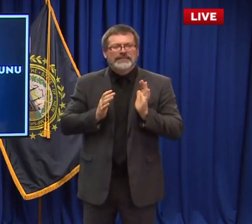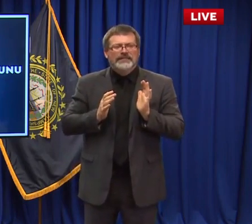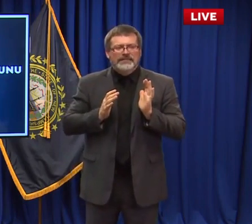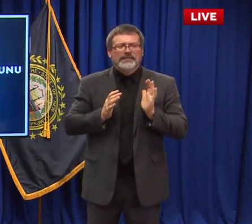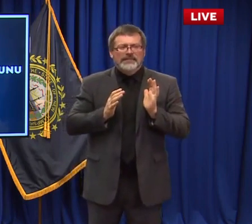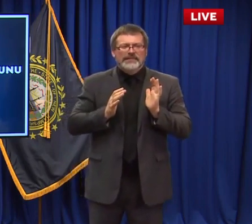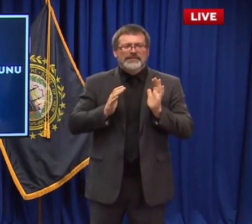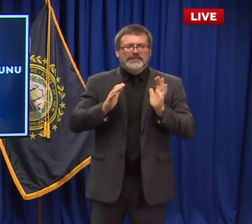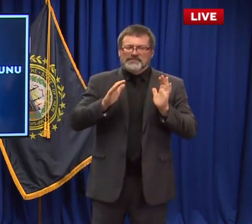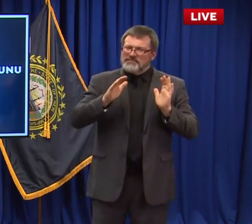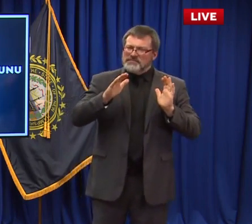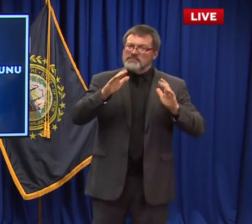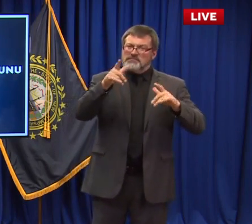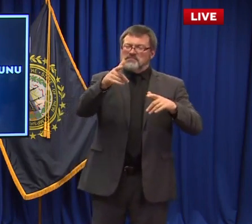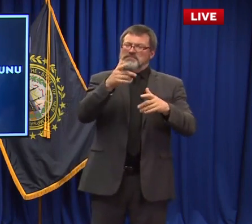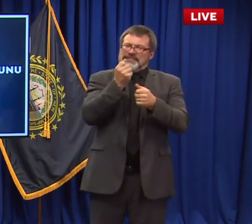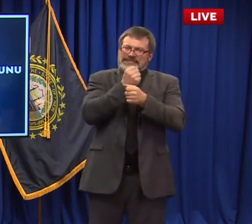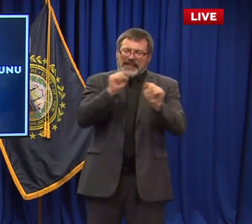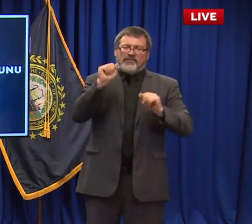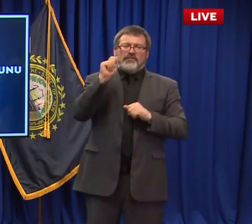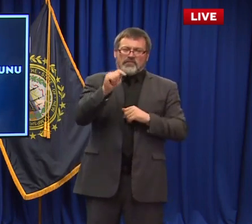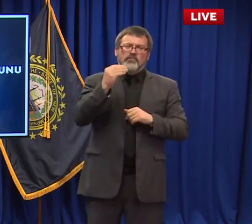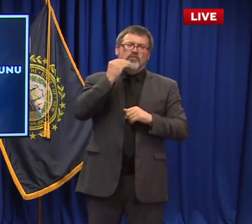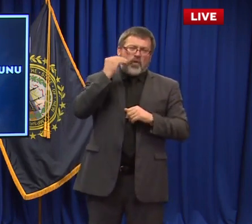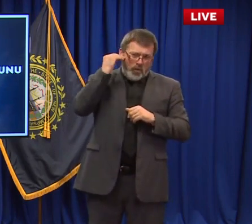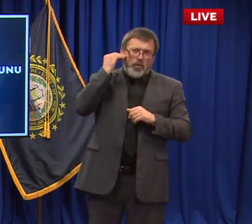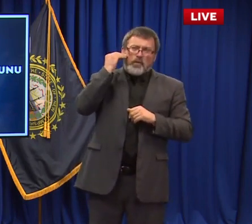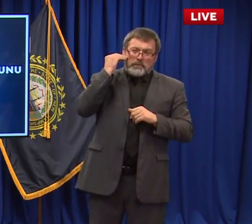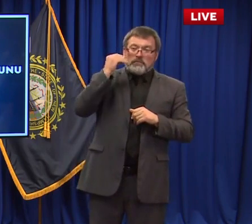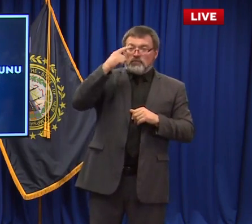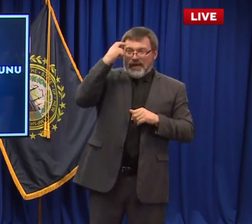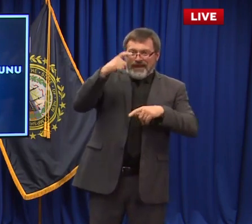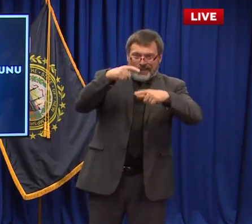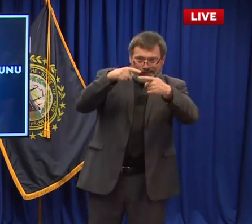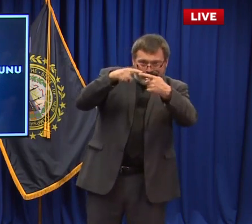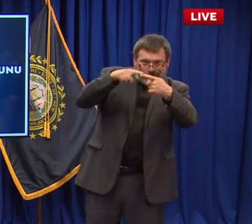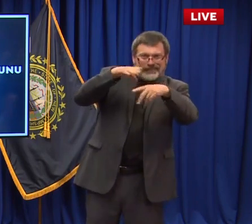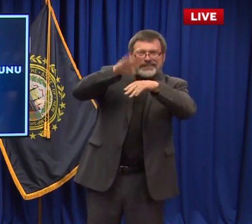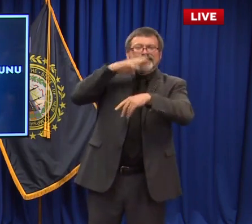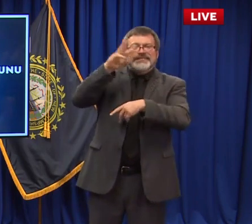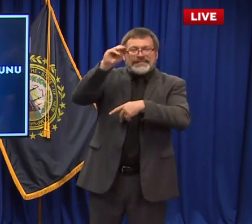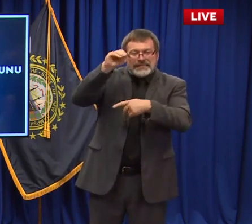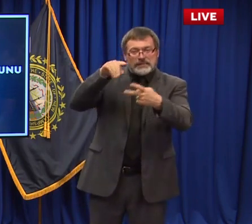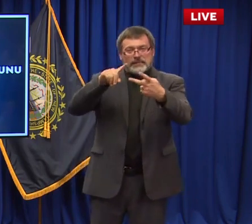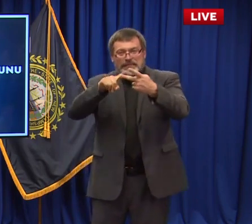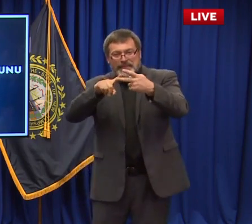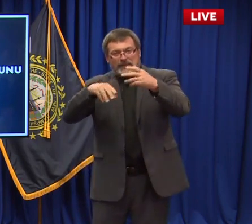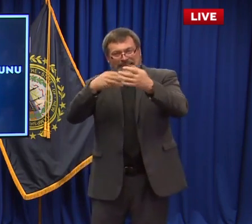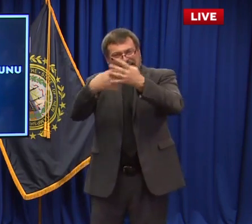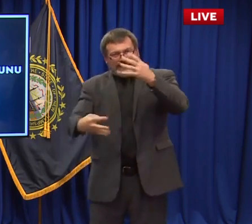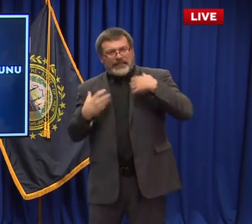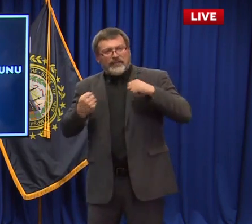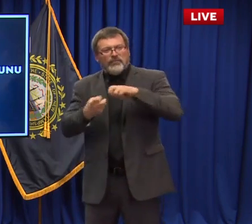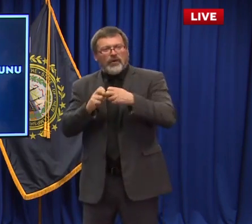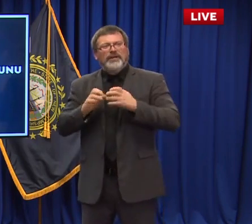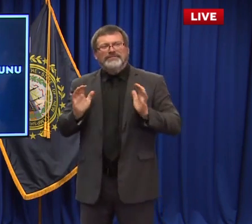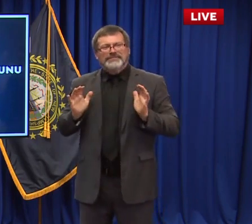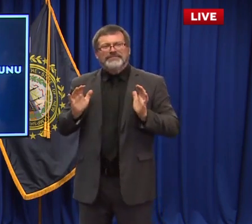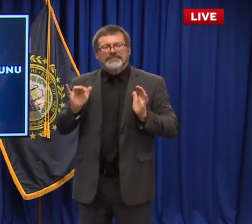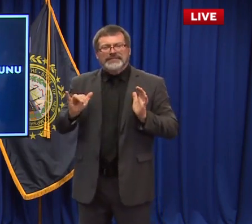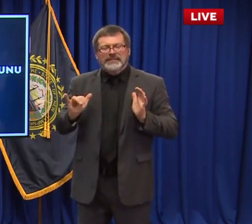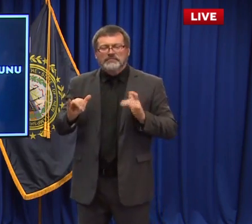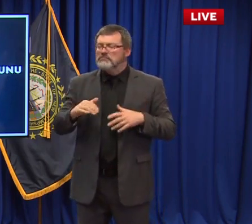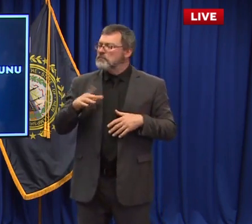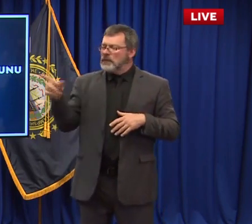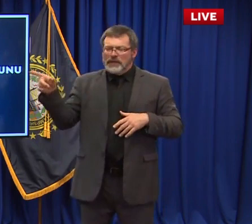THAT IS EXACTLY WHAT THE SAFE RIDE HOME ADVISOR IS ALL ABOUT, THOSE INDIVIDUALS WHO ARE OLDER OR HAVE COMPROMISED IMMUNE CONDITIONS.